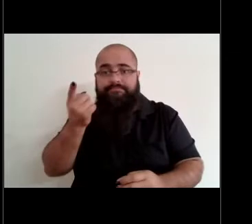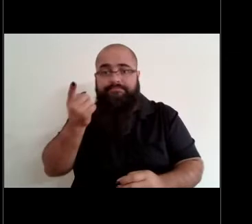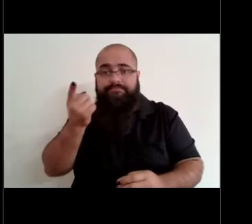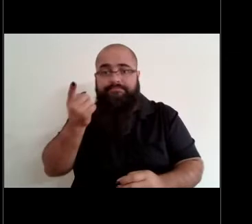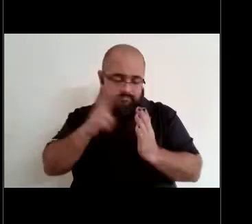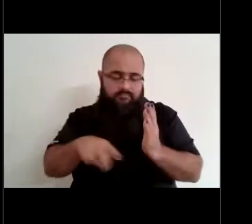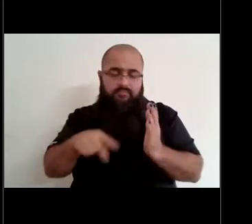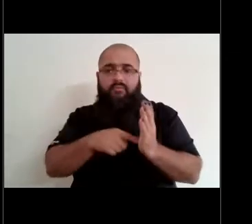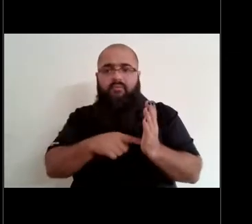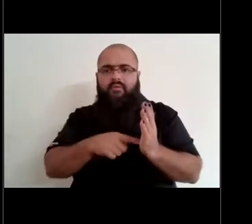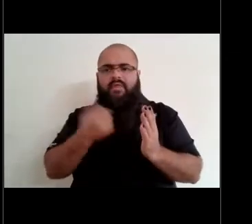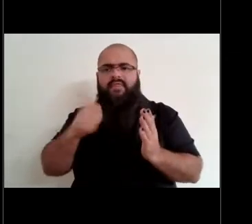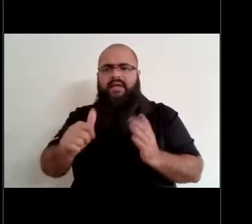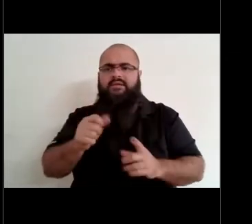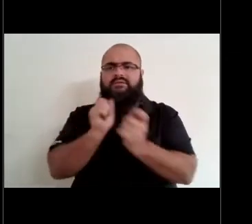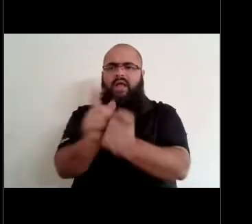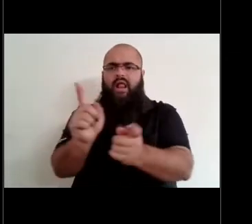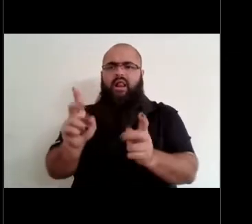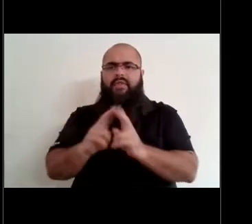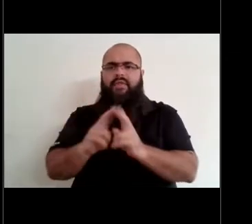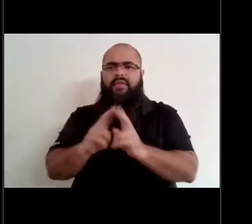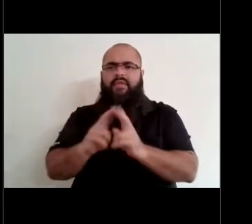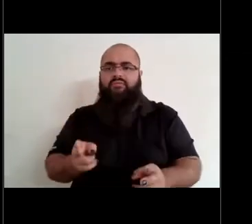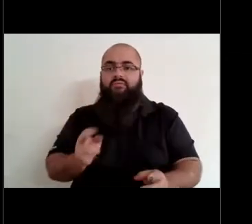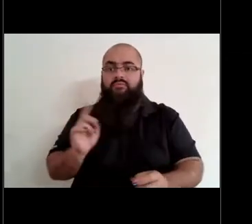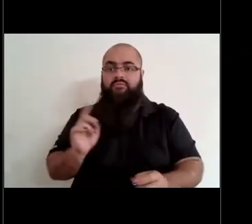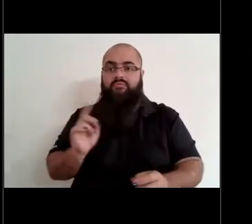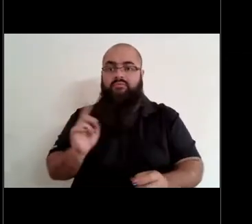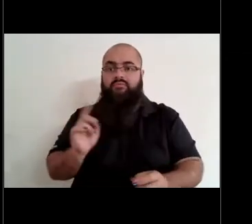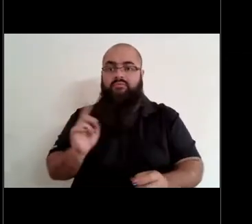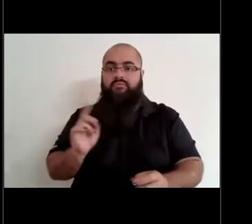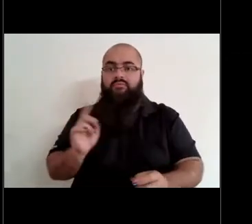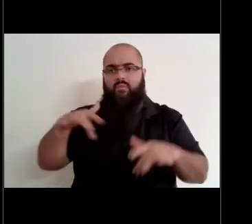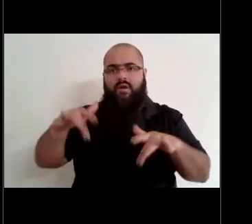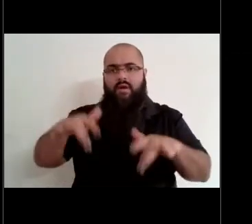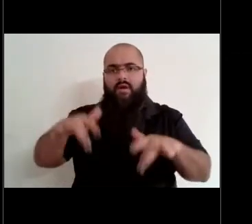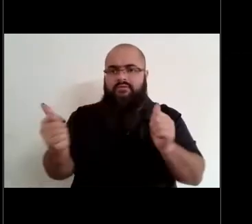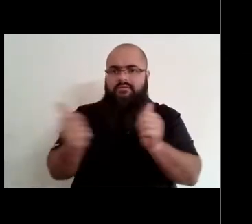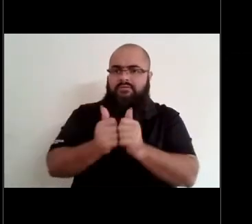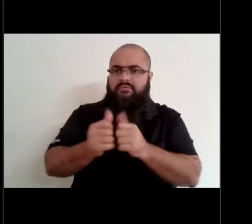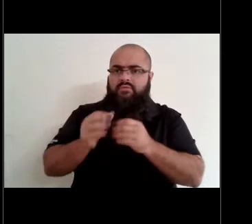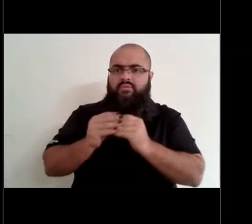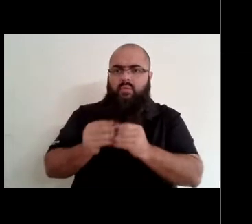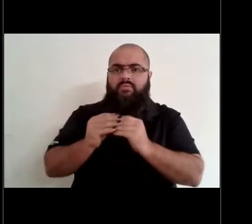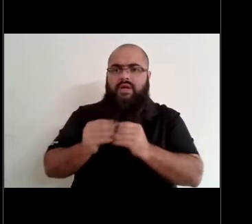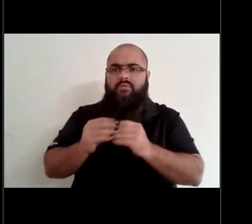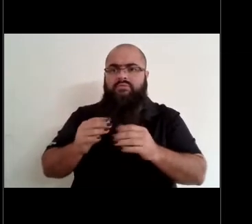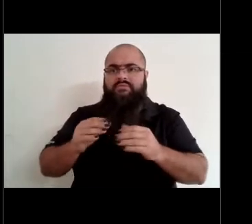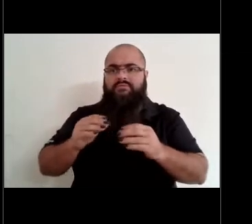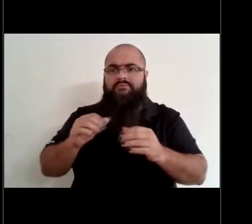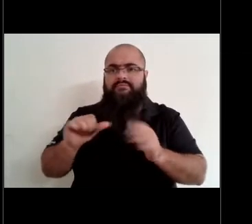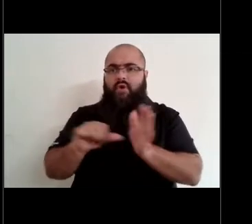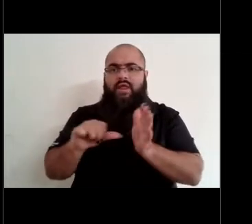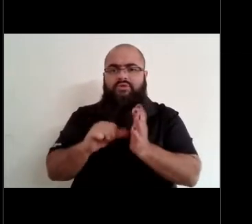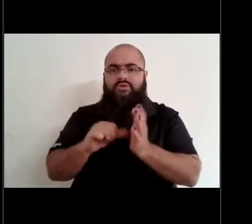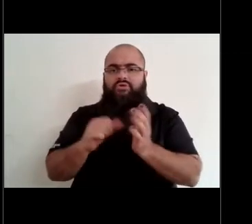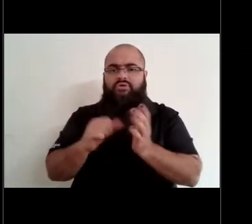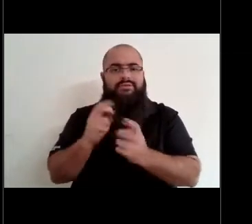So that's why in part we have a men's support worker as a part of the model as well.